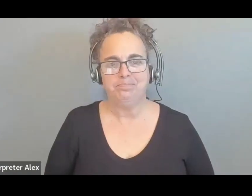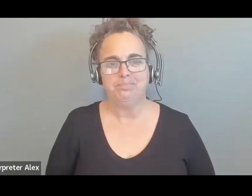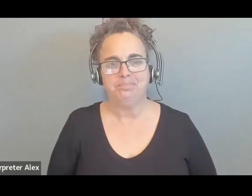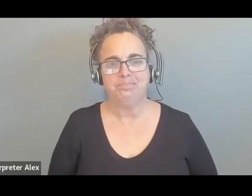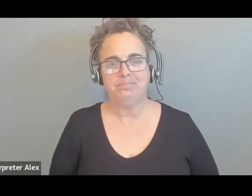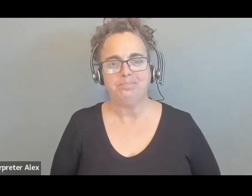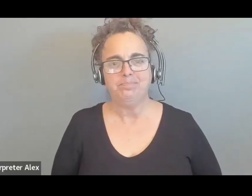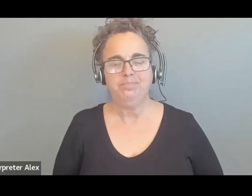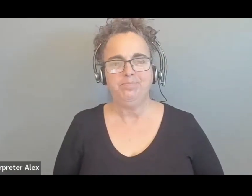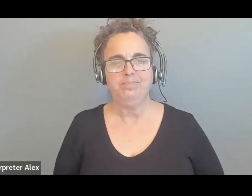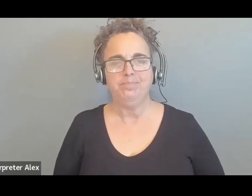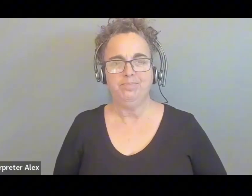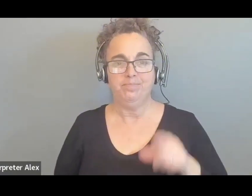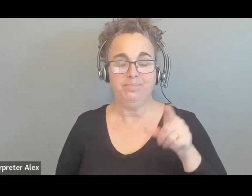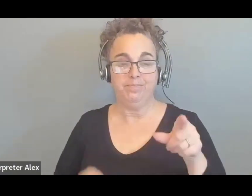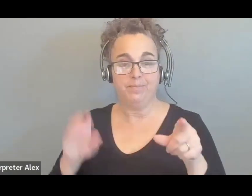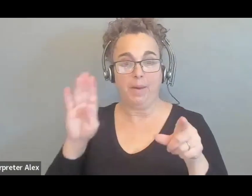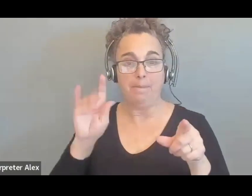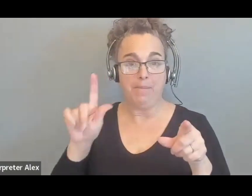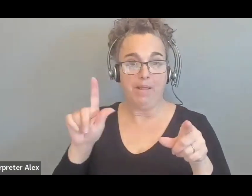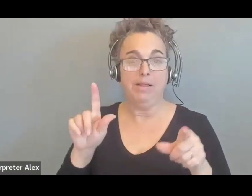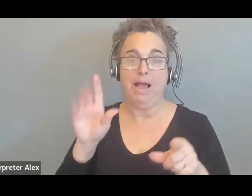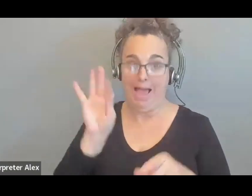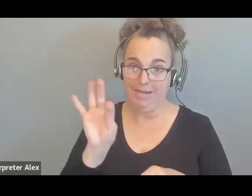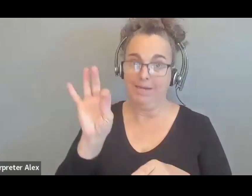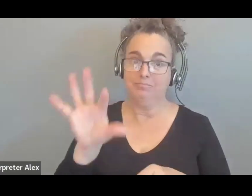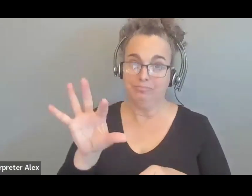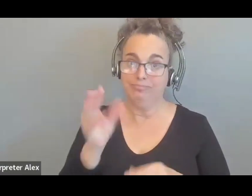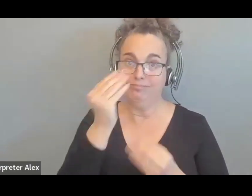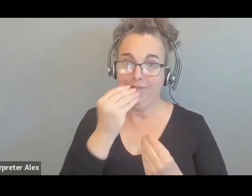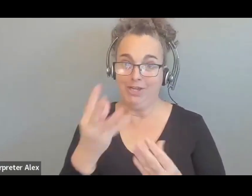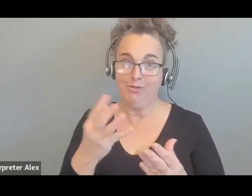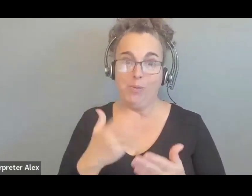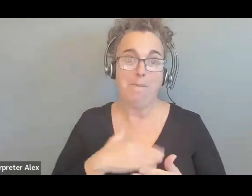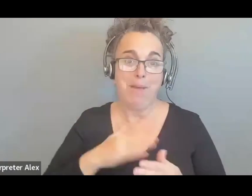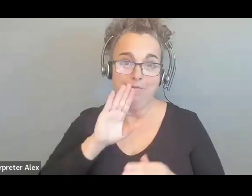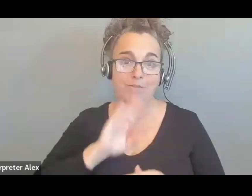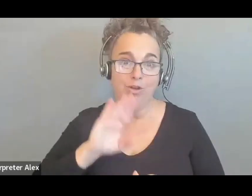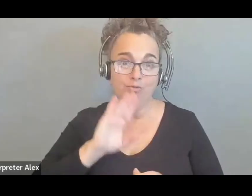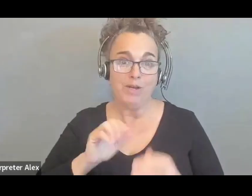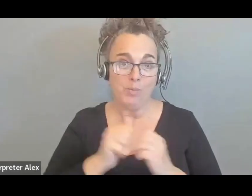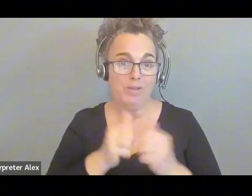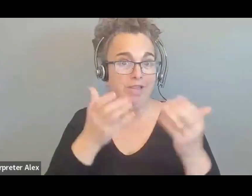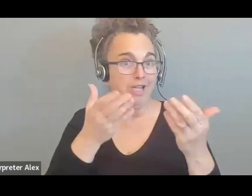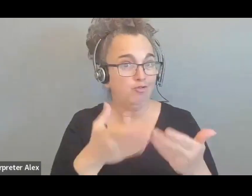I can definitely speak to my own frustration into general computer use